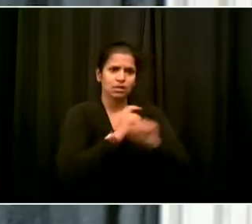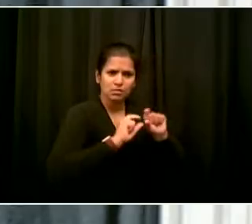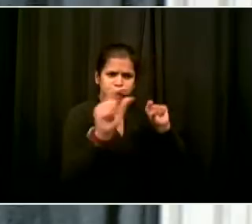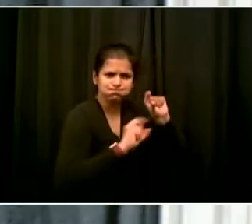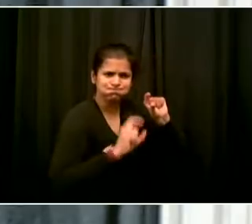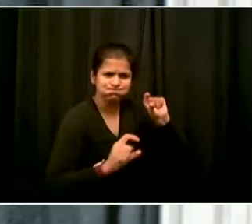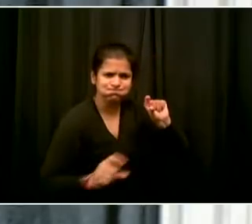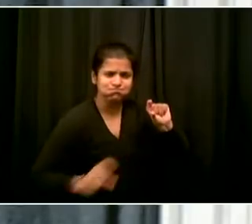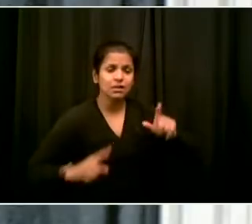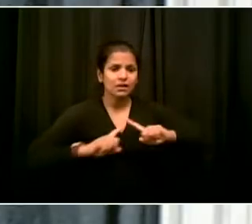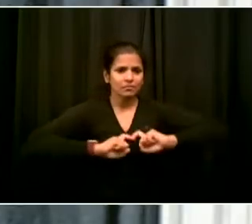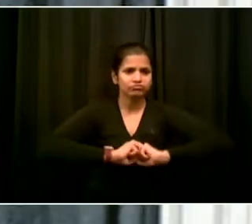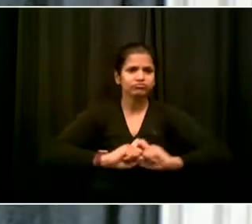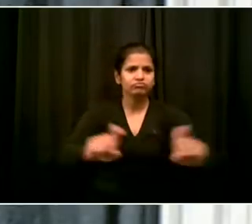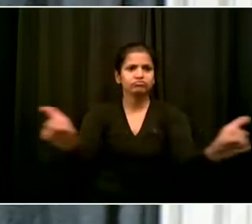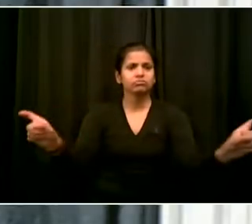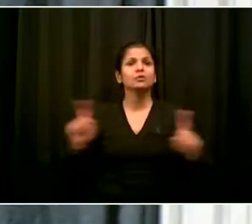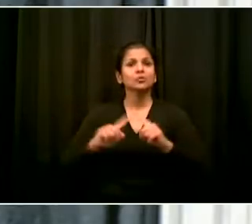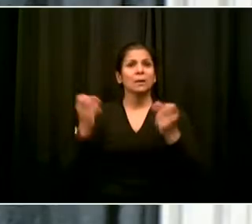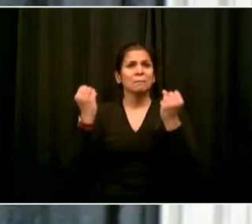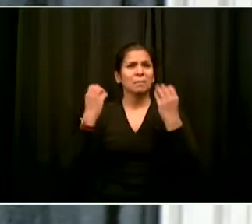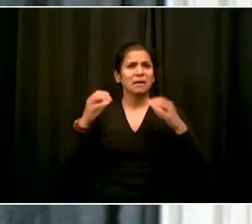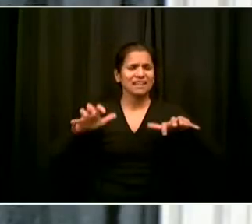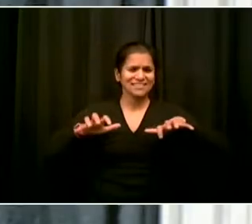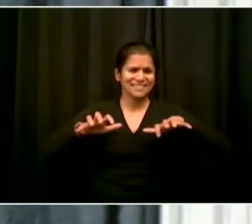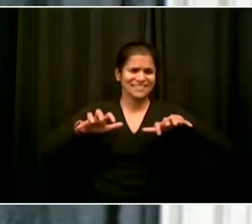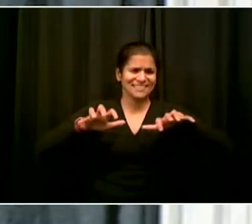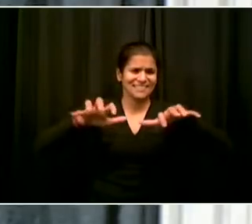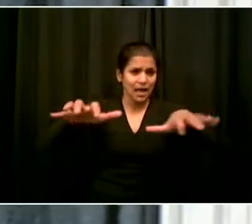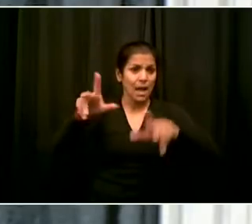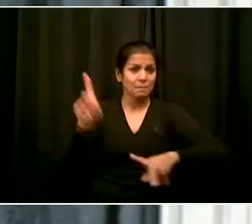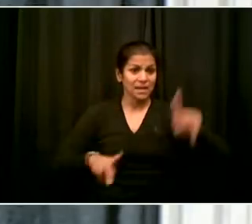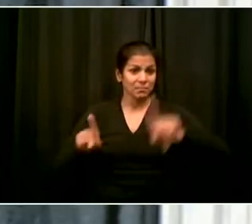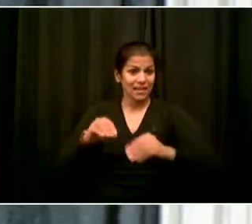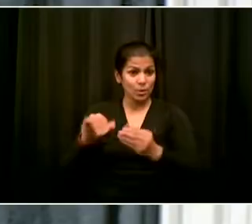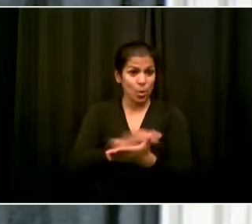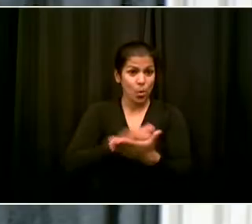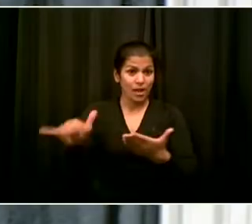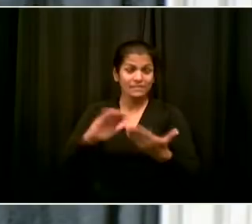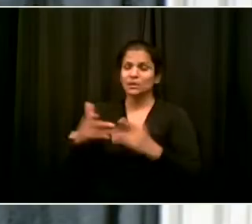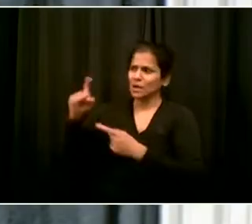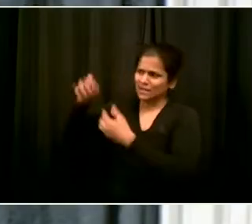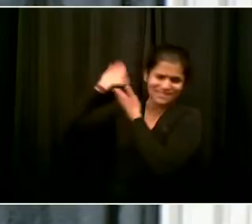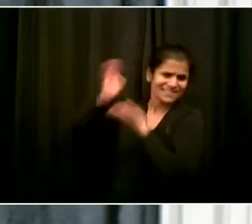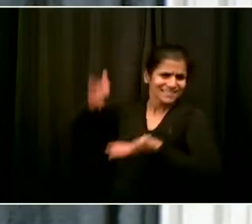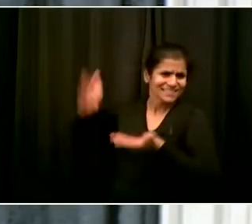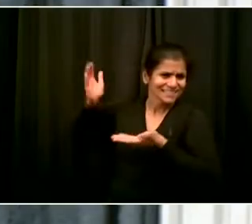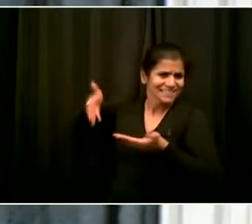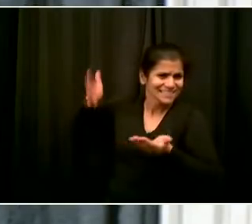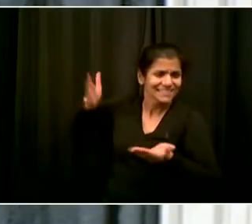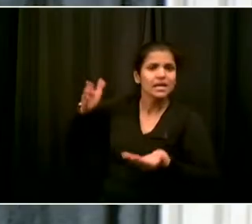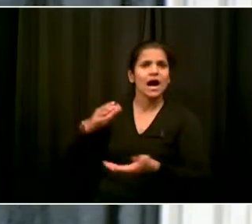OFOF NEWWYO RKERS IN THE MONTHS AHEAD WILL BEBE IN A WORD BIG.